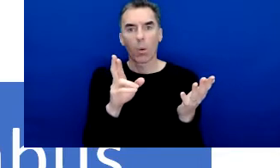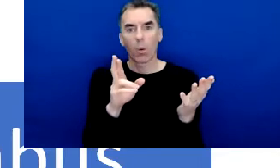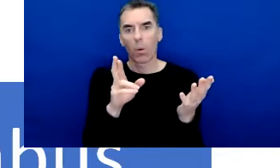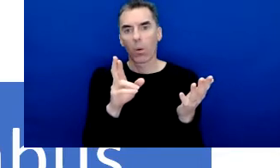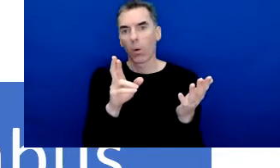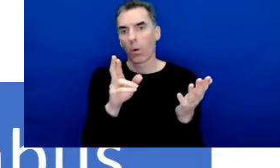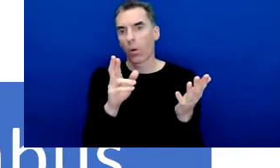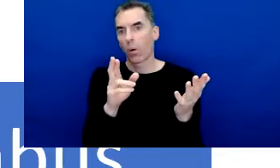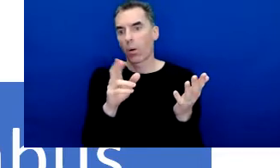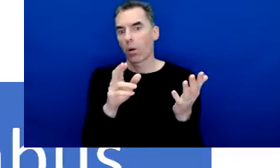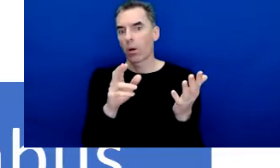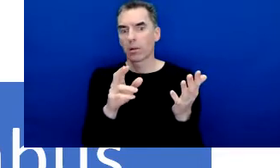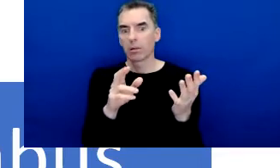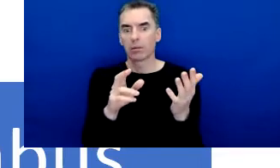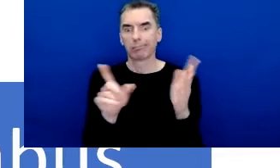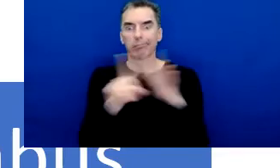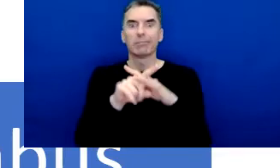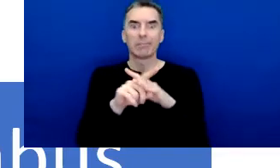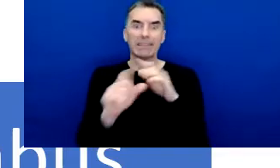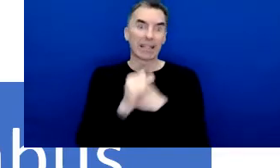could become dangerous. So